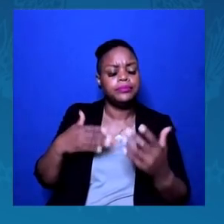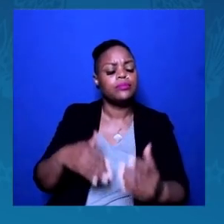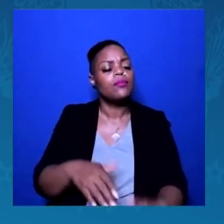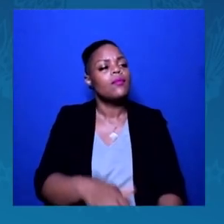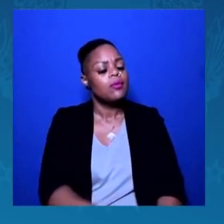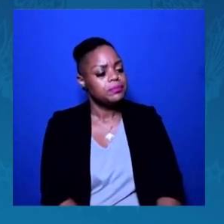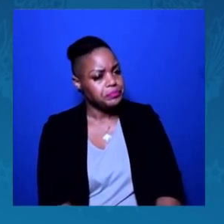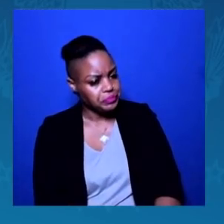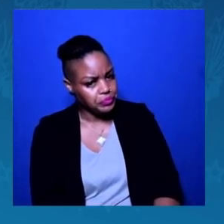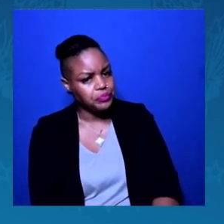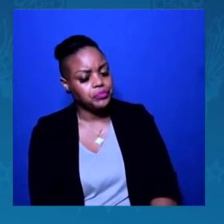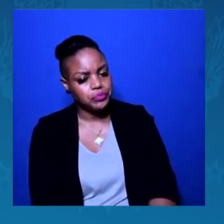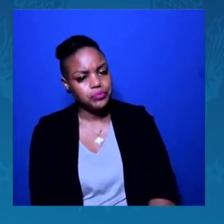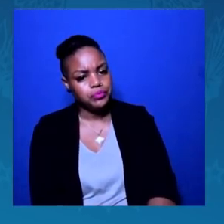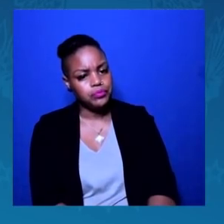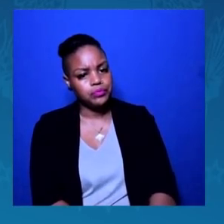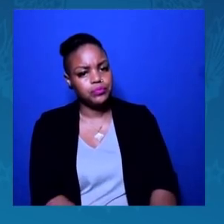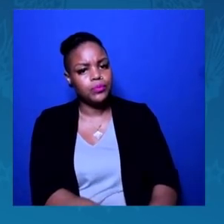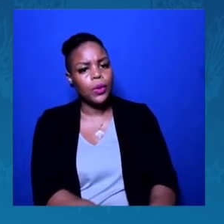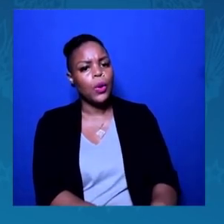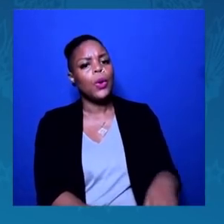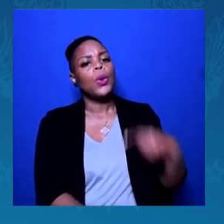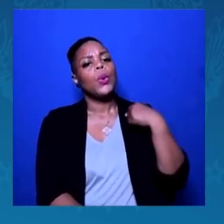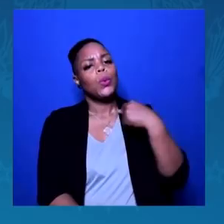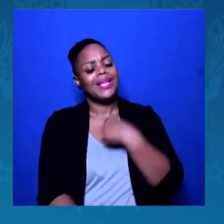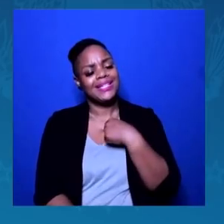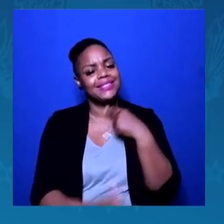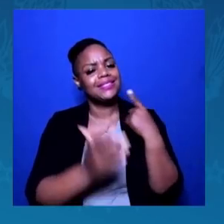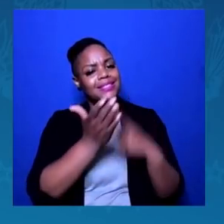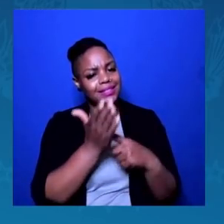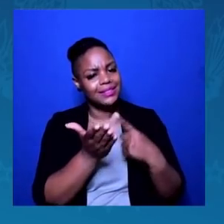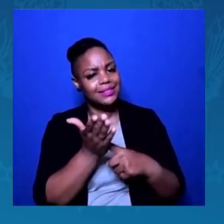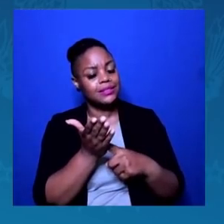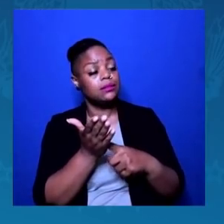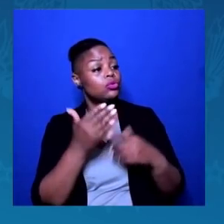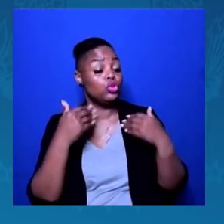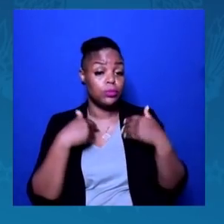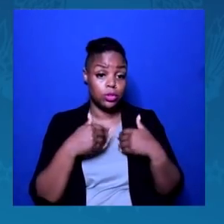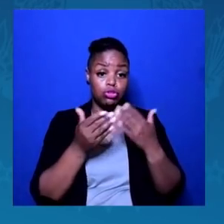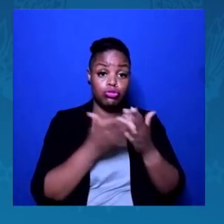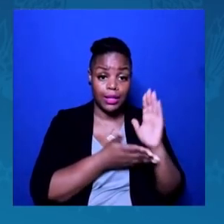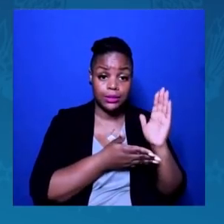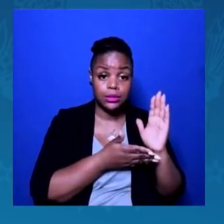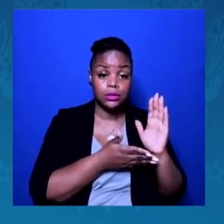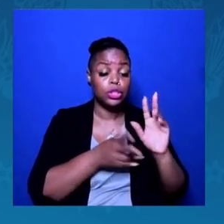as was the issue of human rights, both with the leaders of the Vietnamese government